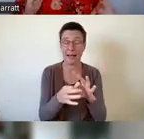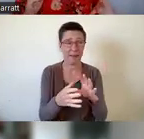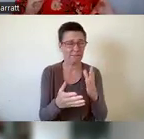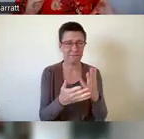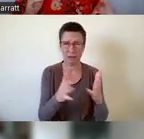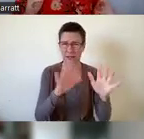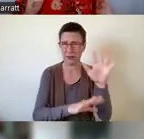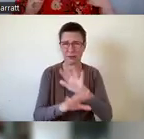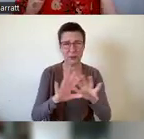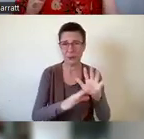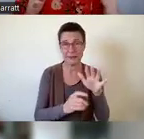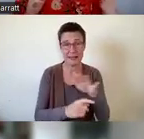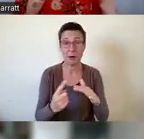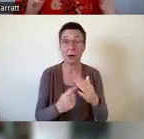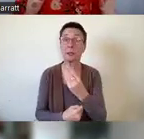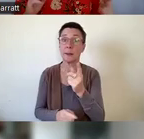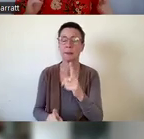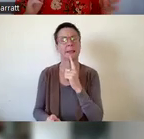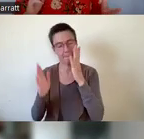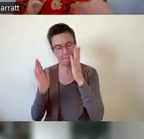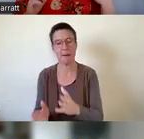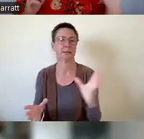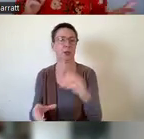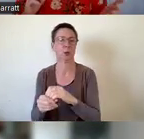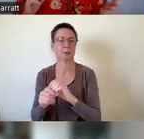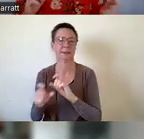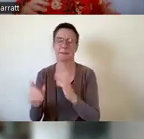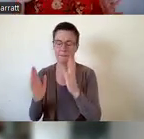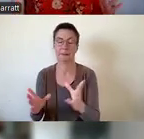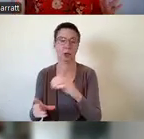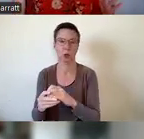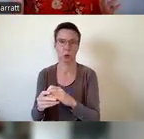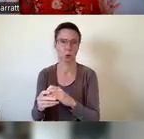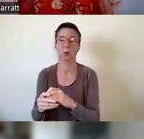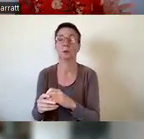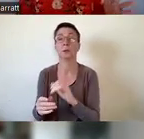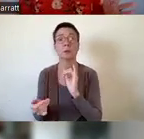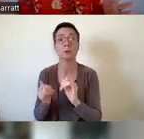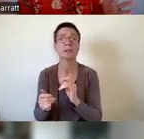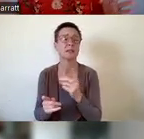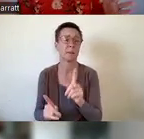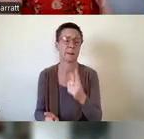Some people say it's essential to include them still worthwhile. Some people will say they're detrimental.